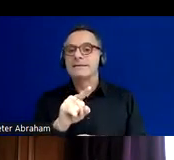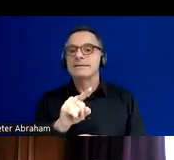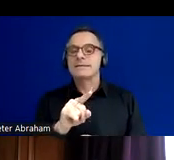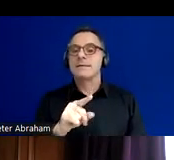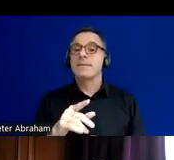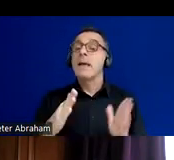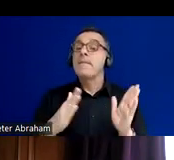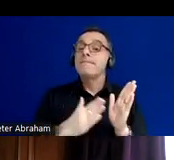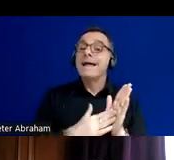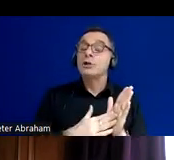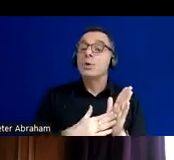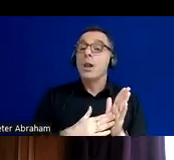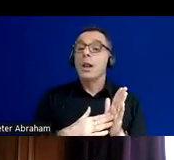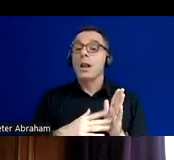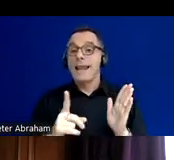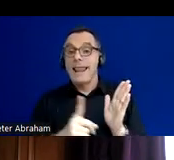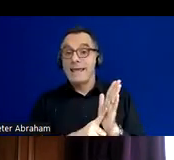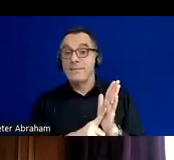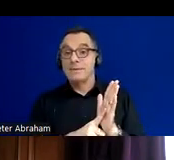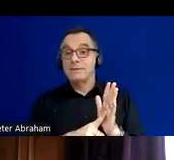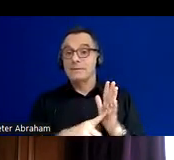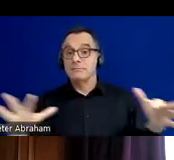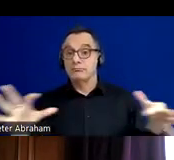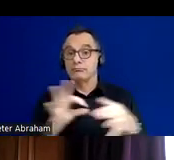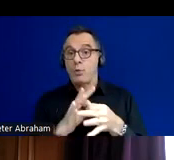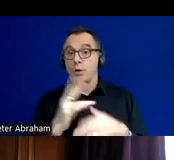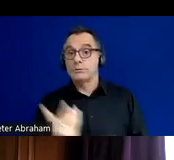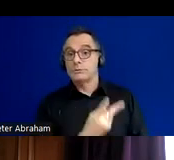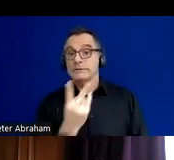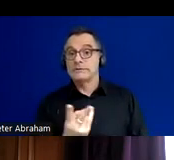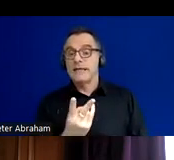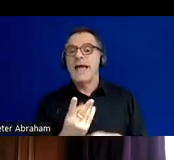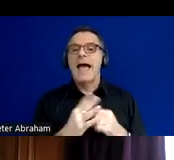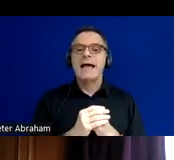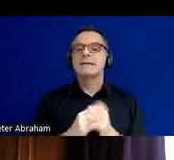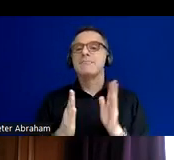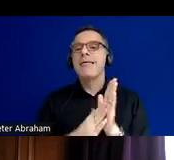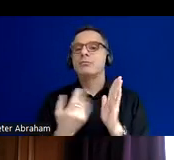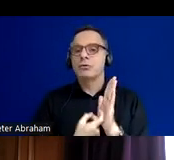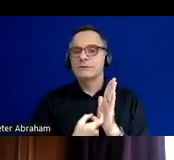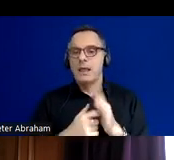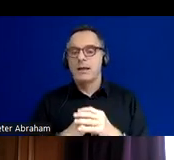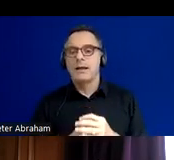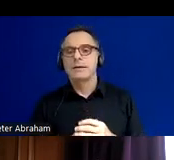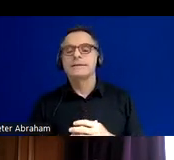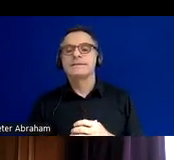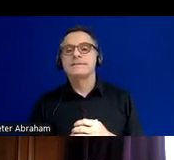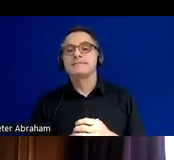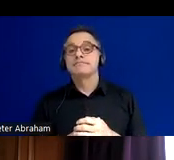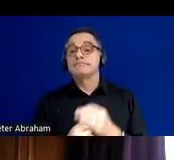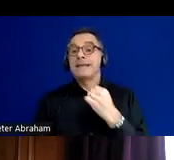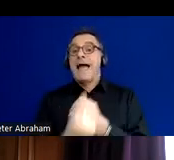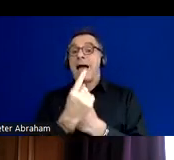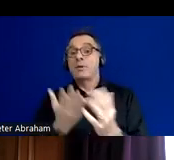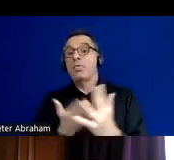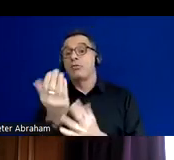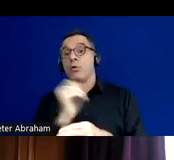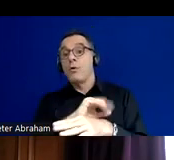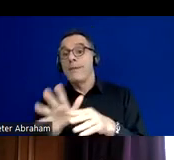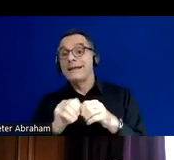were a duo, and Martha Rosler. I think because it happened at the height of the pandemic,